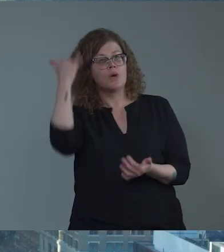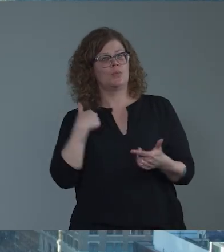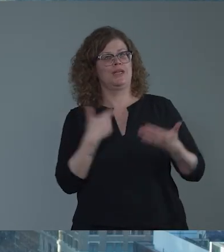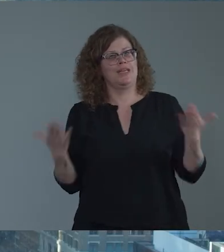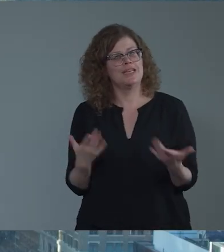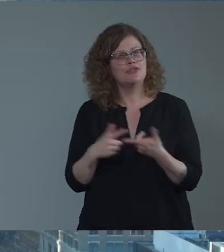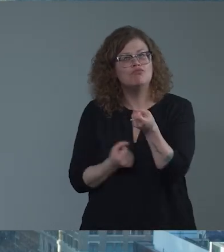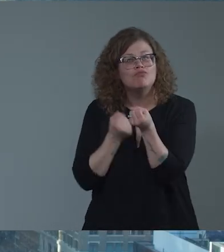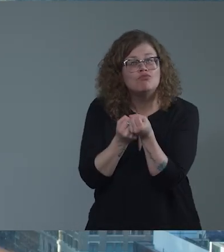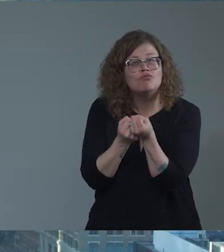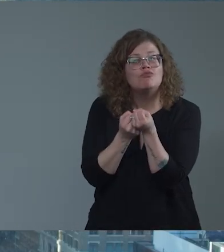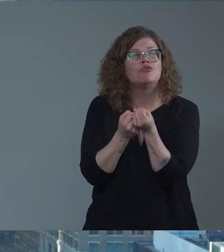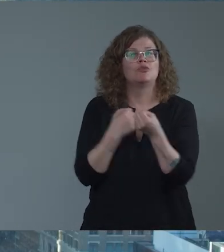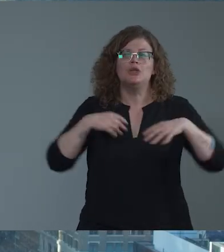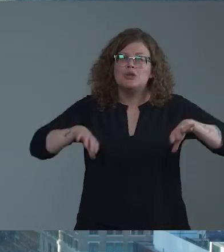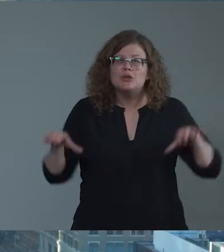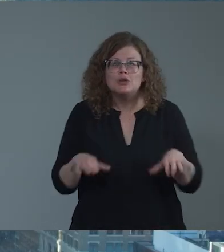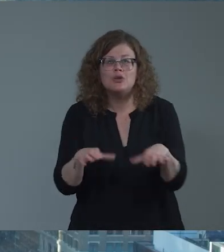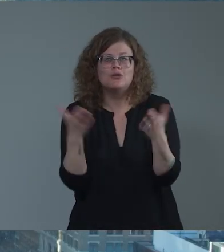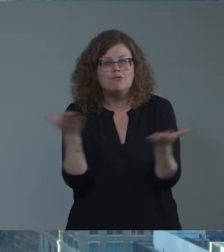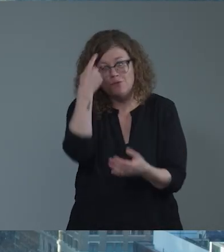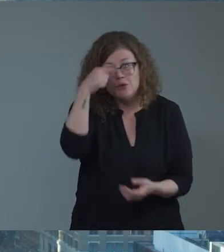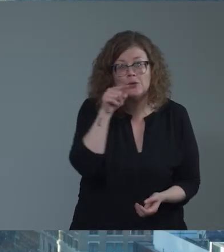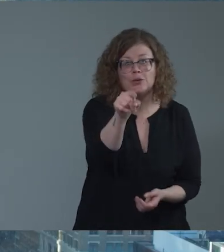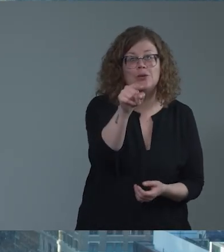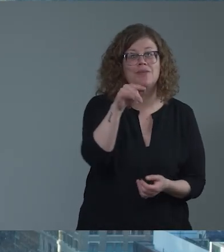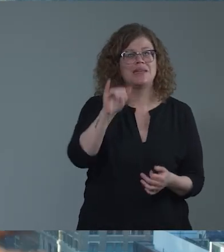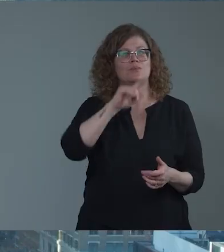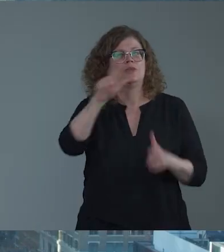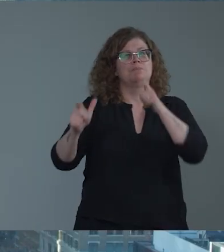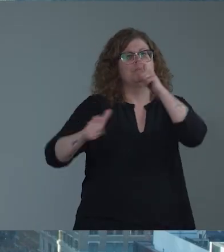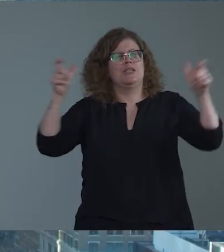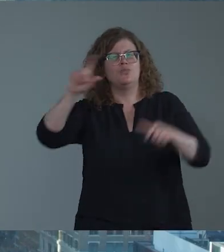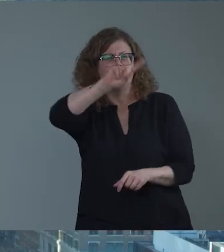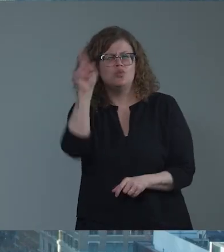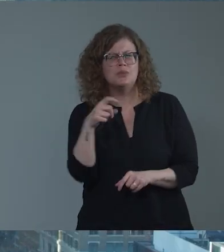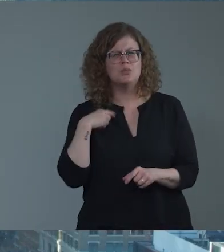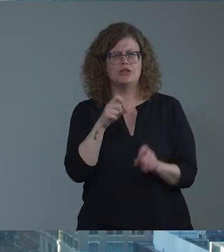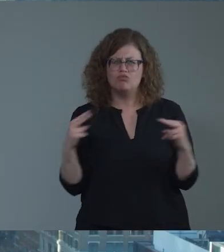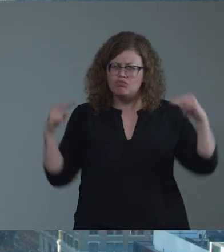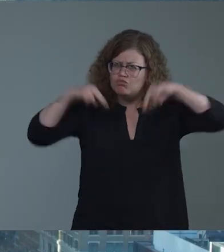oh my class got to go down to the local museum today. And we saw this incredible exhibition by these people,